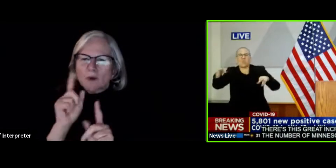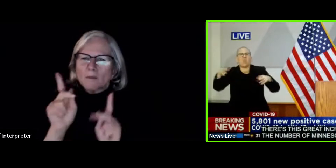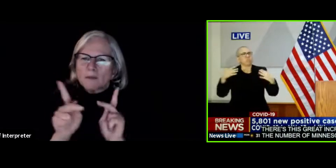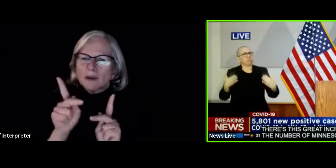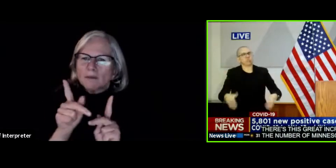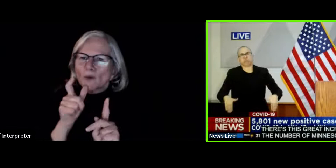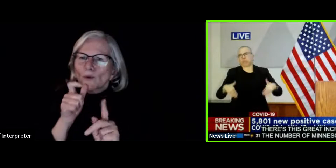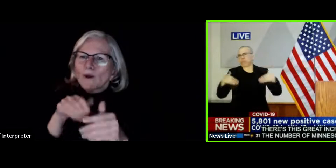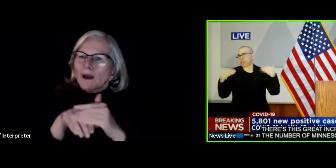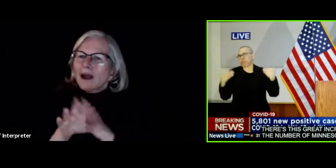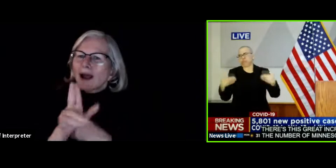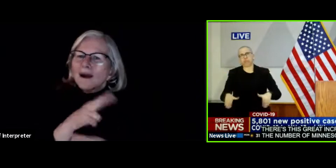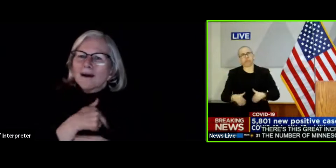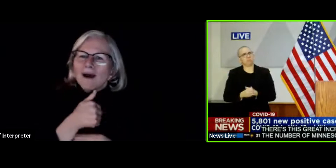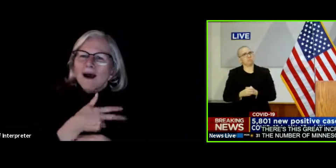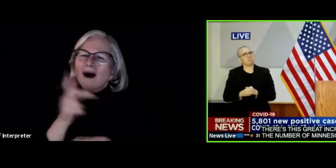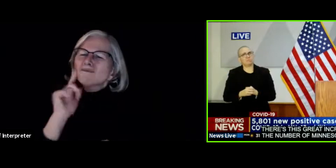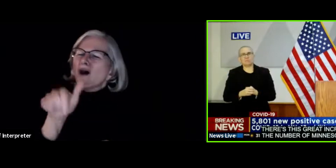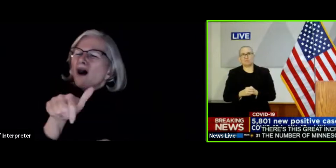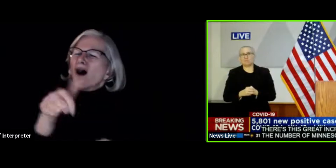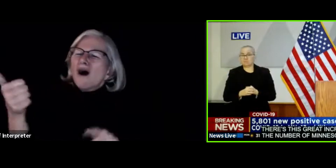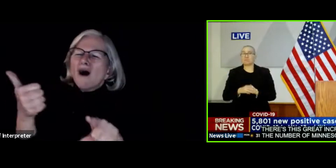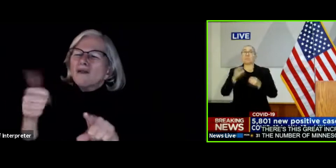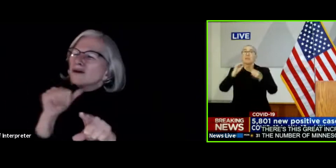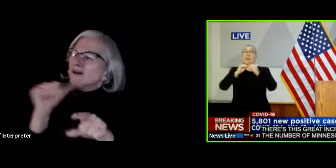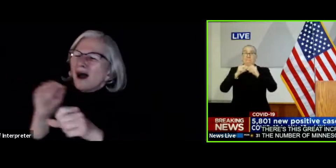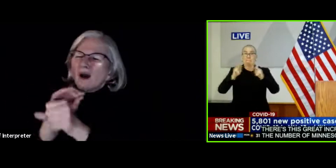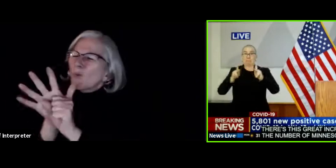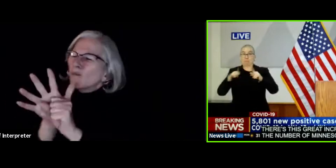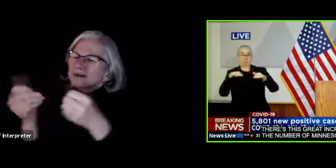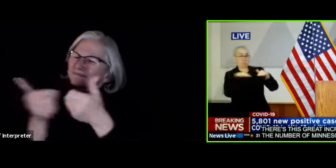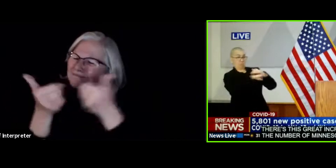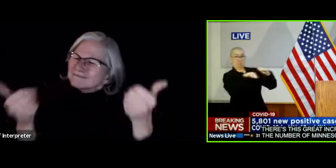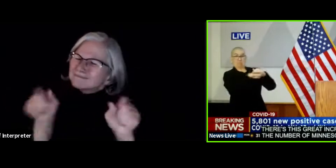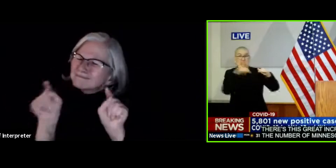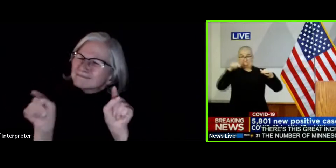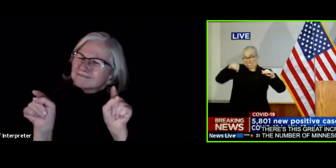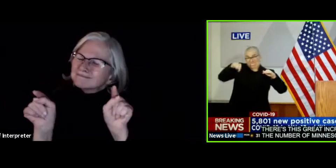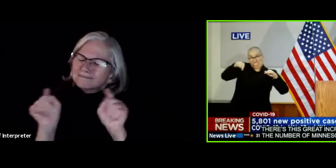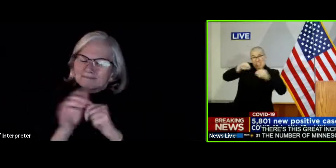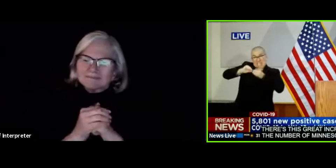AND THE NUMBER OF PEOPLE BEING ADMITSED FOR COVID IS FAR OVERSHADOWING WHAT WE SAW BACK